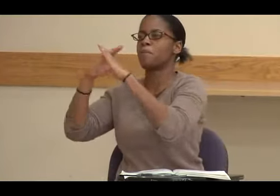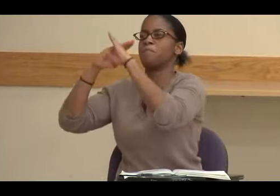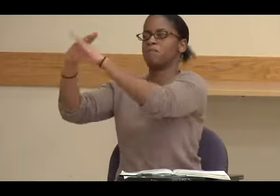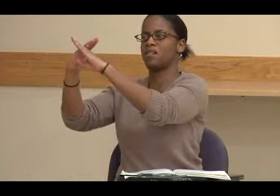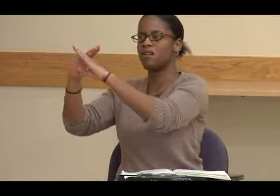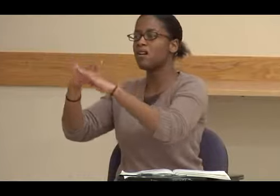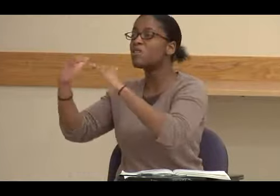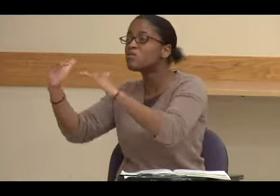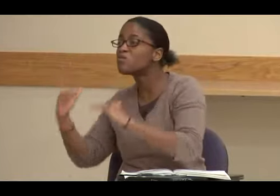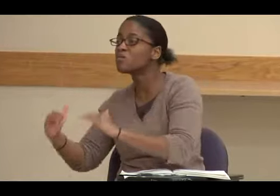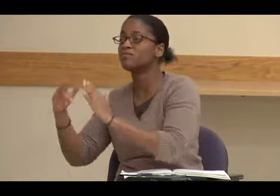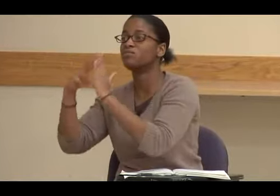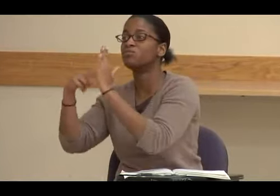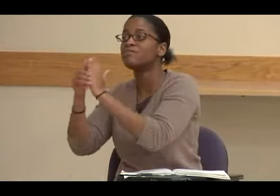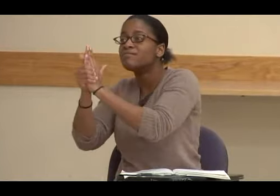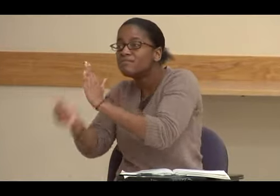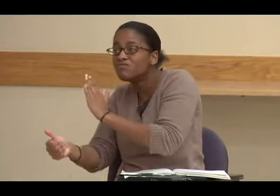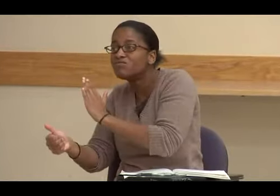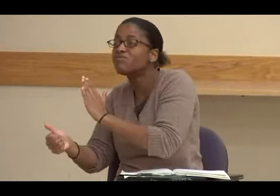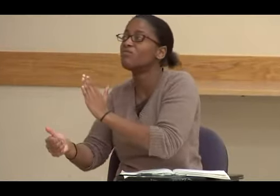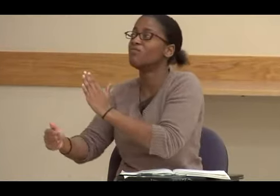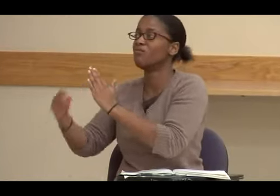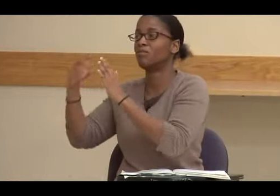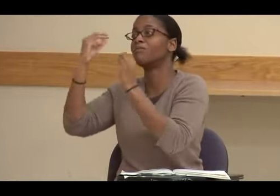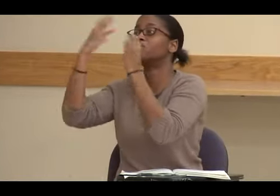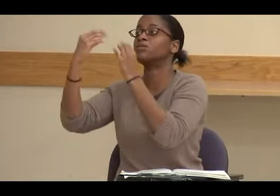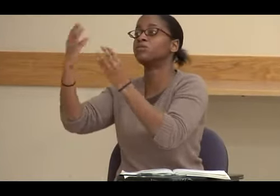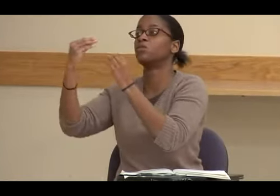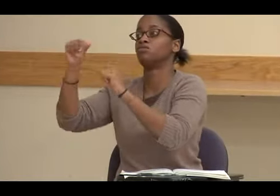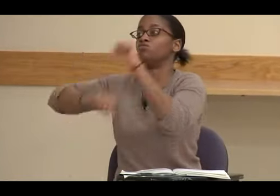doesn't experience the same challenges with communication and reading, and there may be better